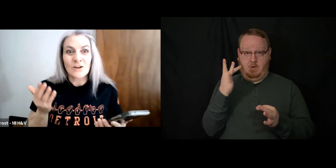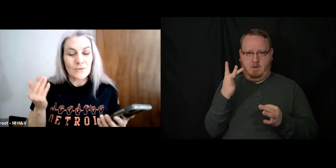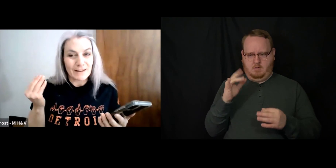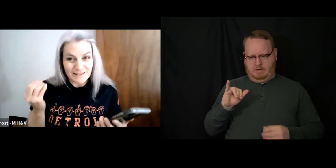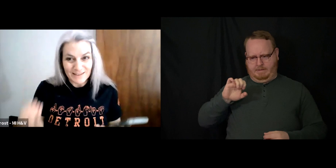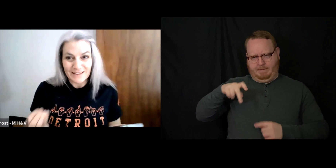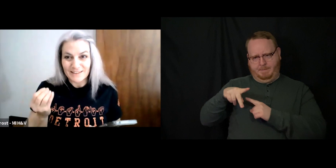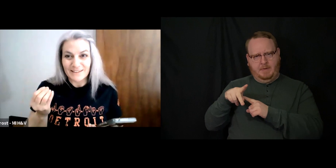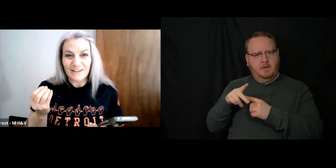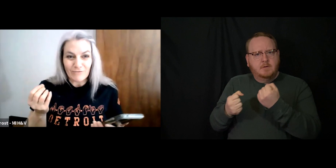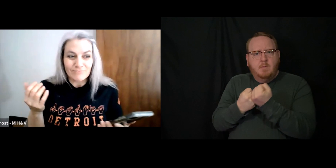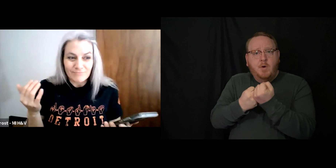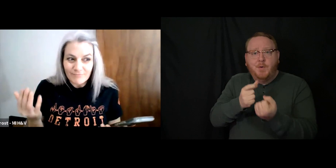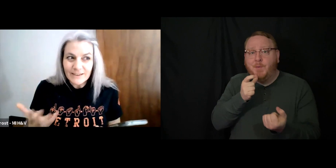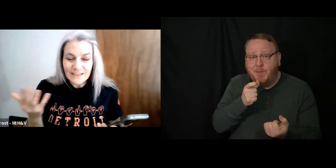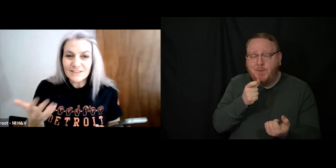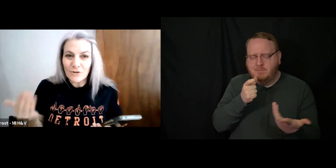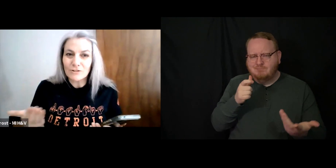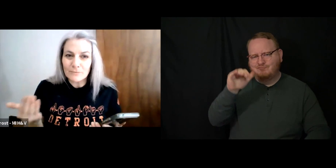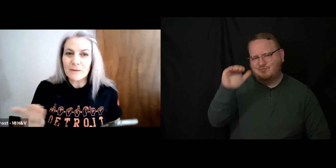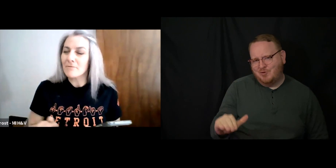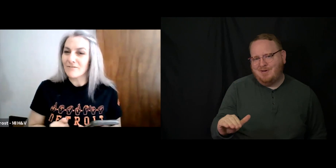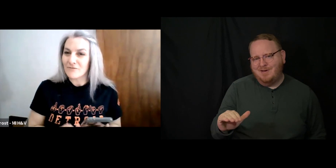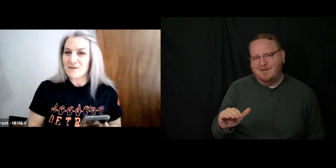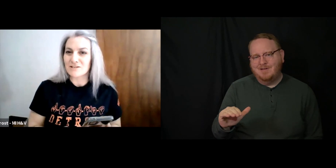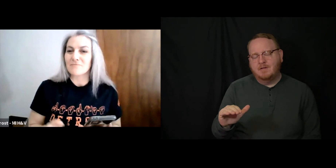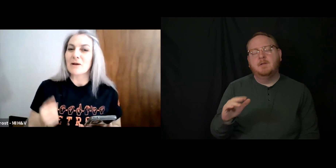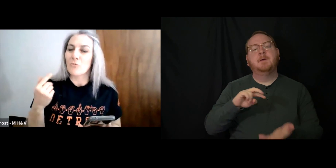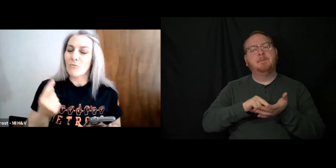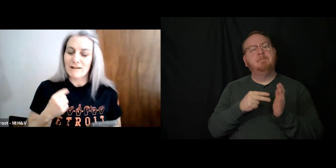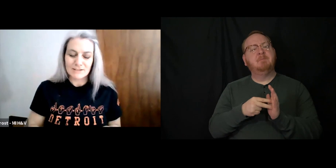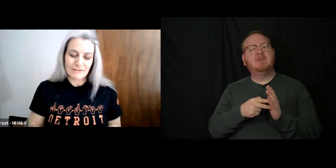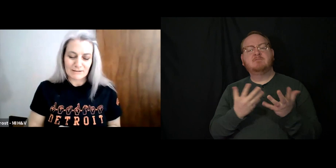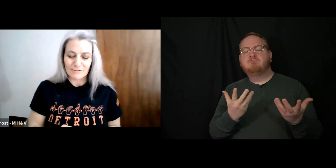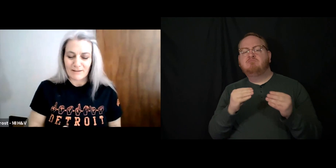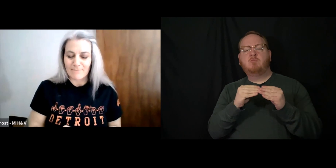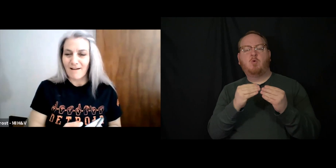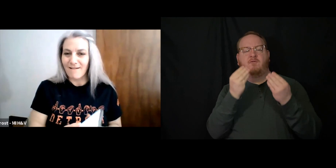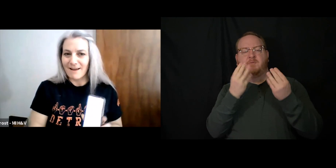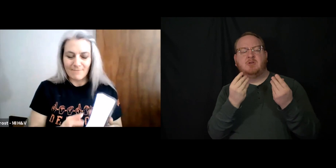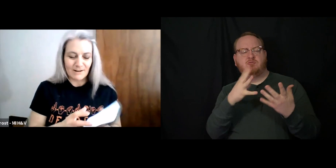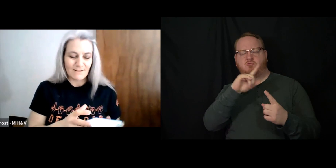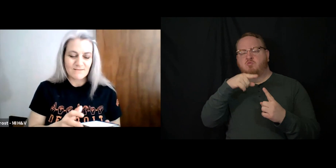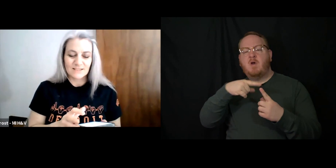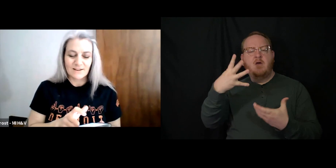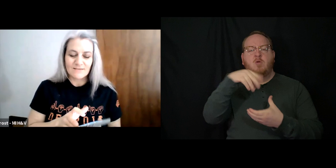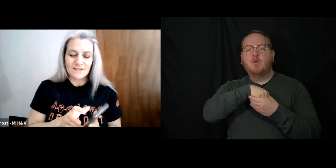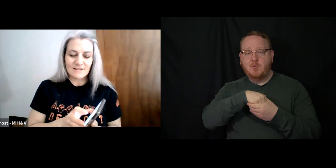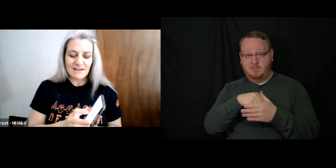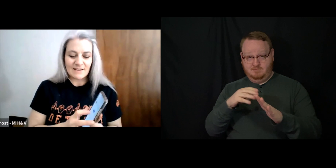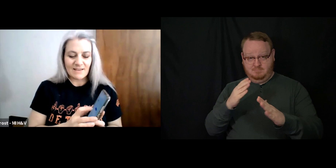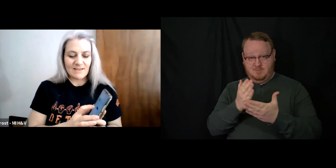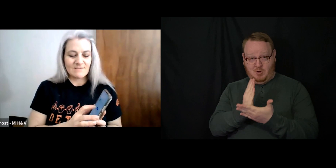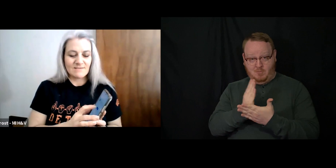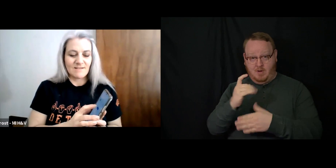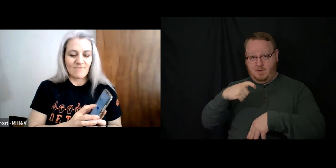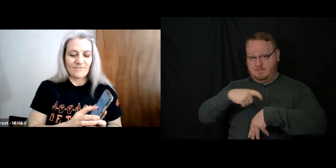Janel Frost: So it means, you know we need to know a little bit more information about when to include them? Alright, I'm gonna start the clock and go.